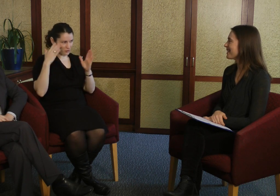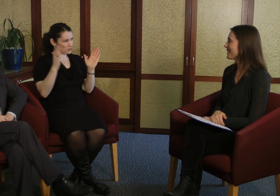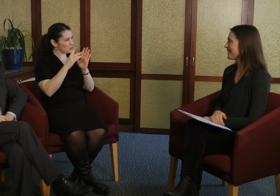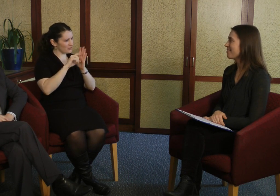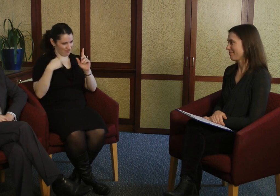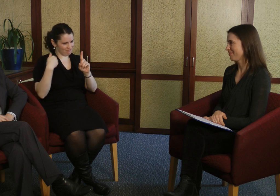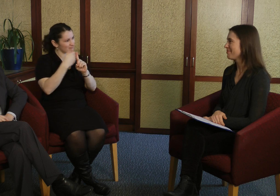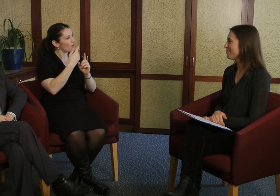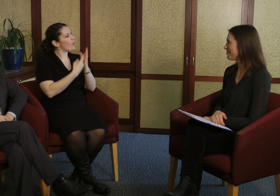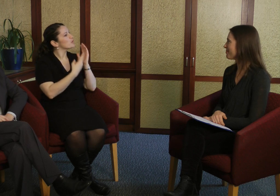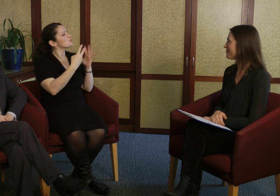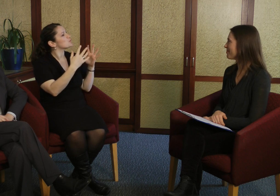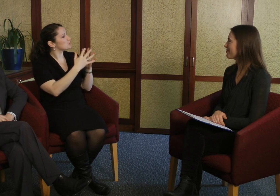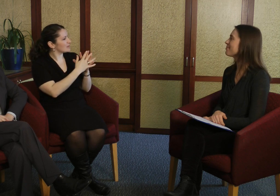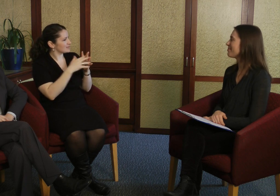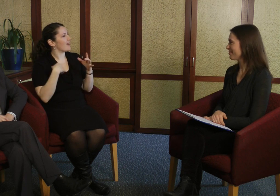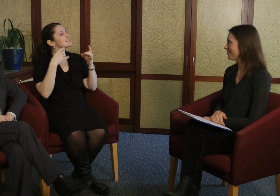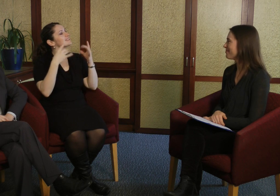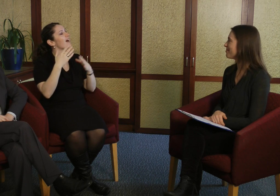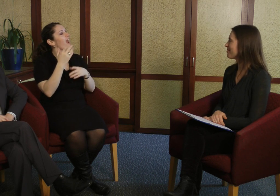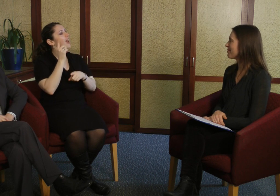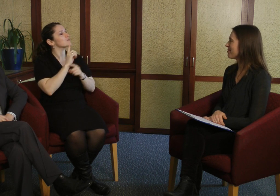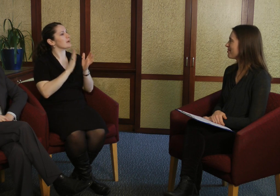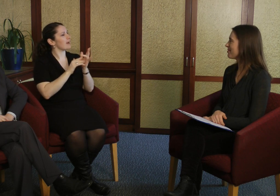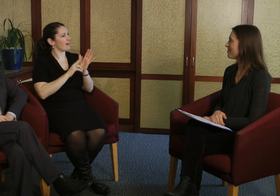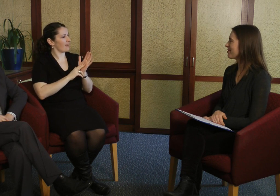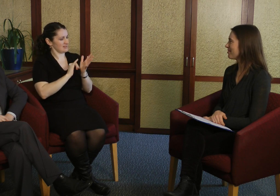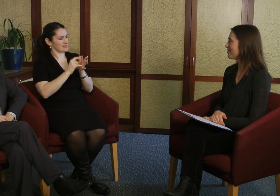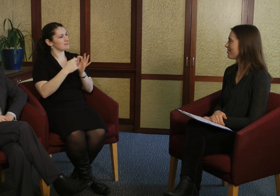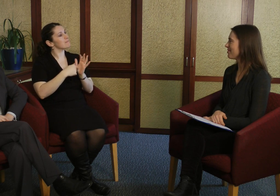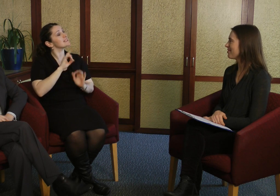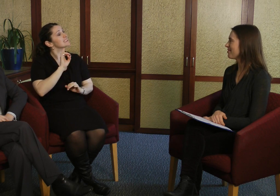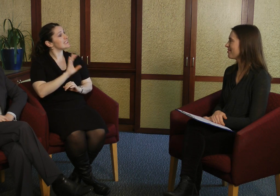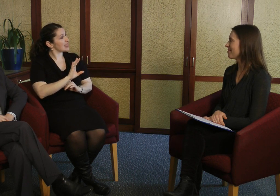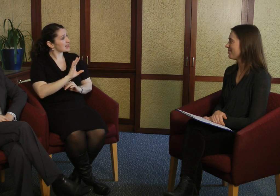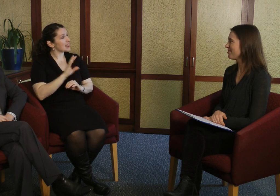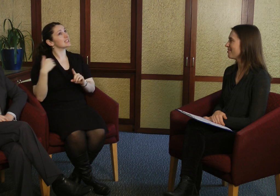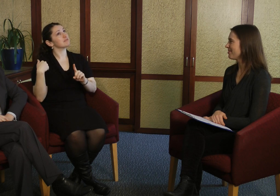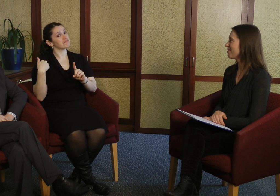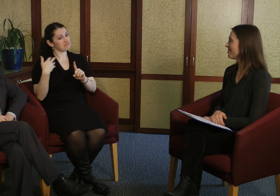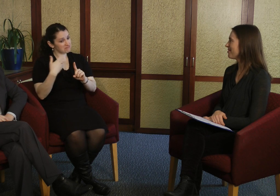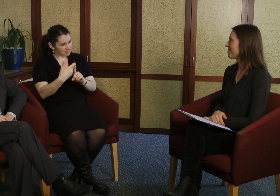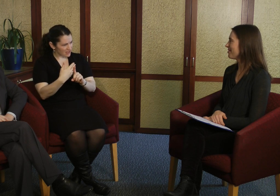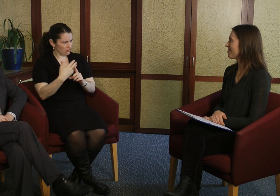I started last Monday the 10th of September, and so far I have been really impressed with